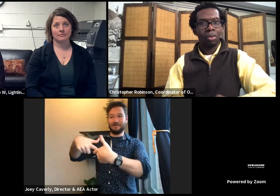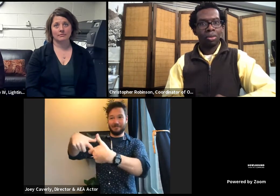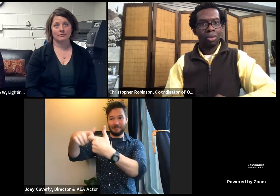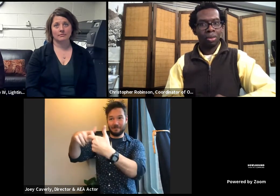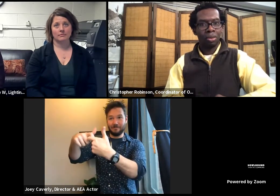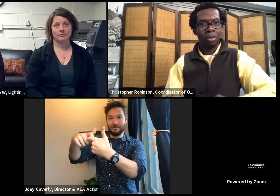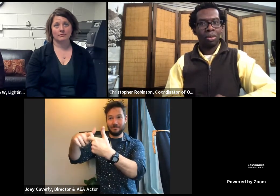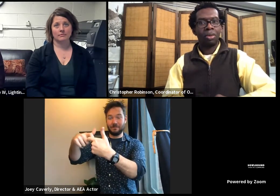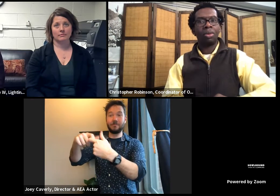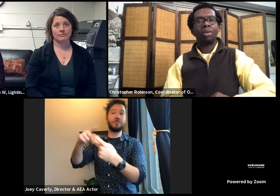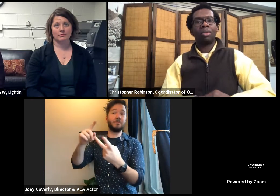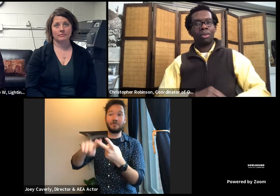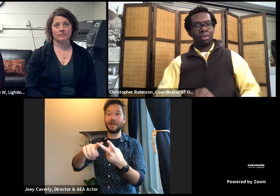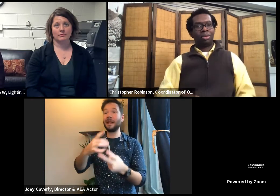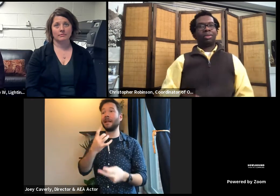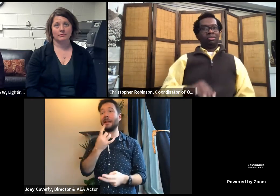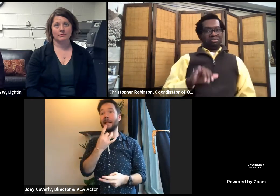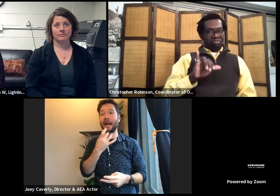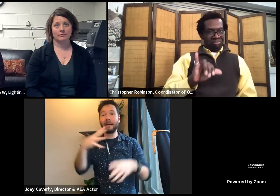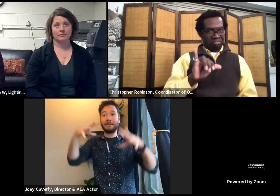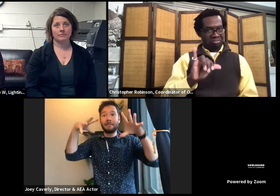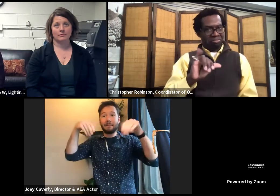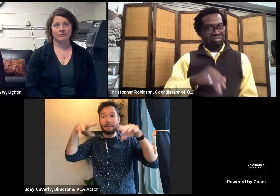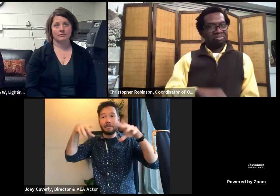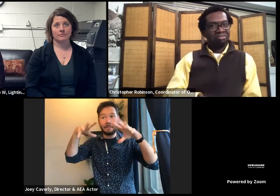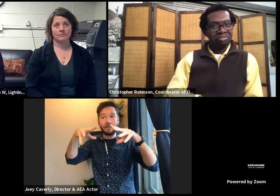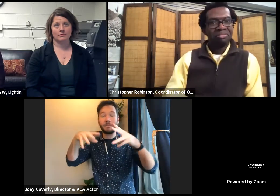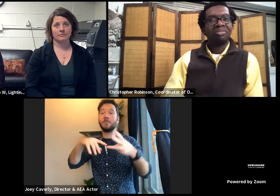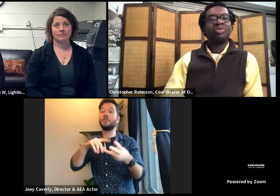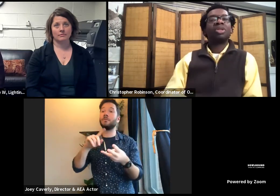it might be beneficial to go up onto the stage